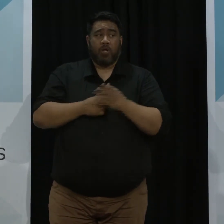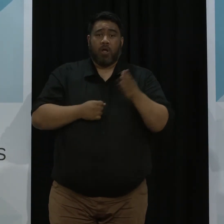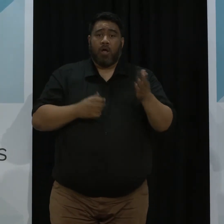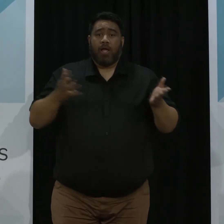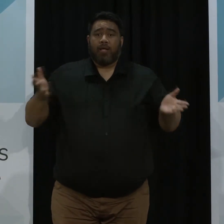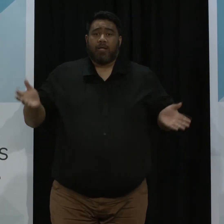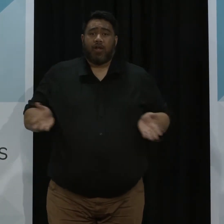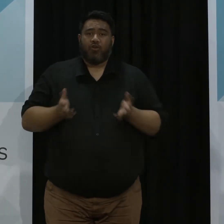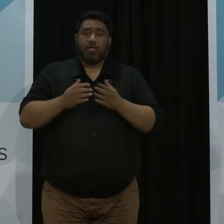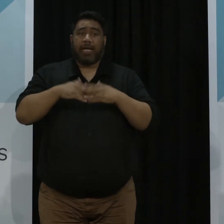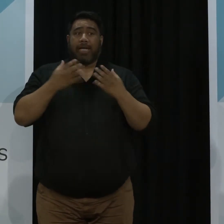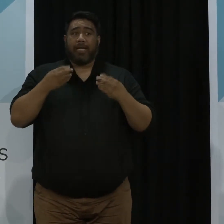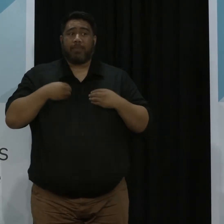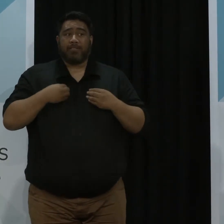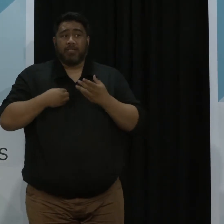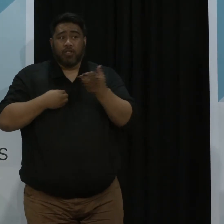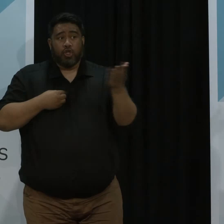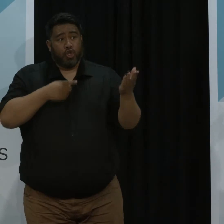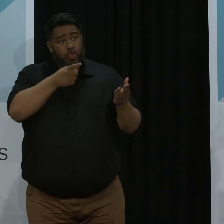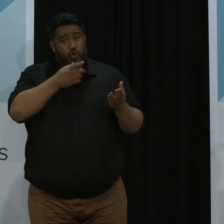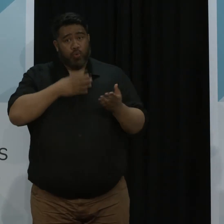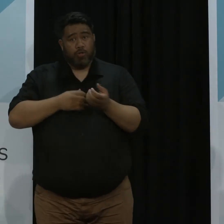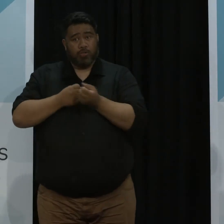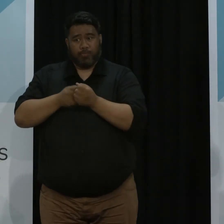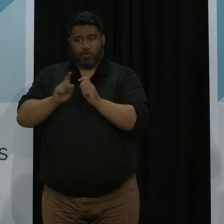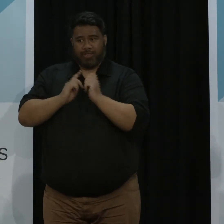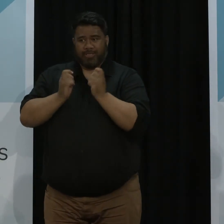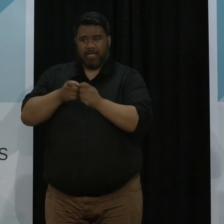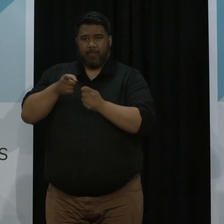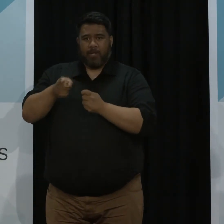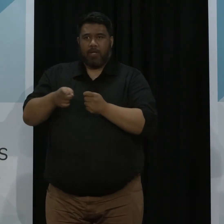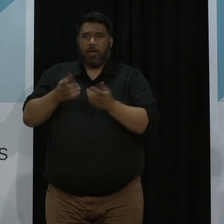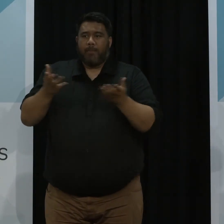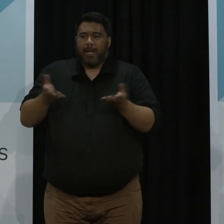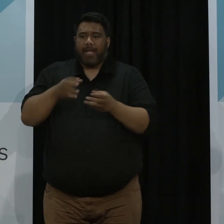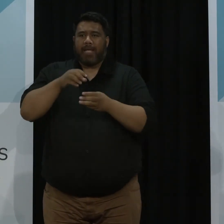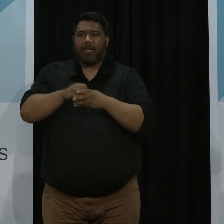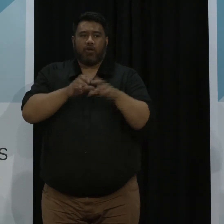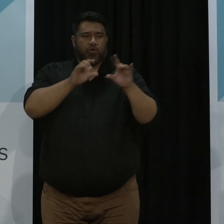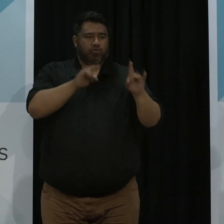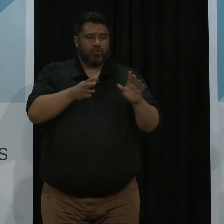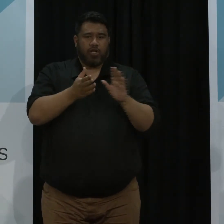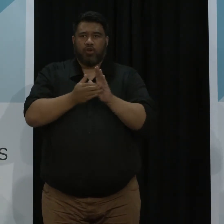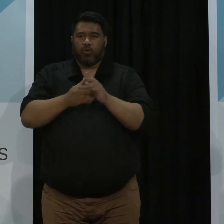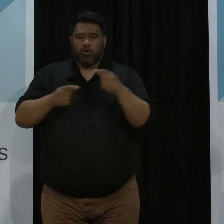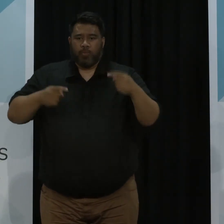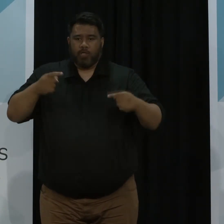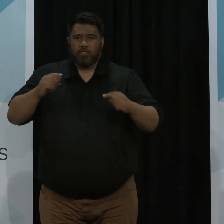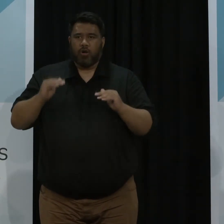Phoenix still don't have a sponsor. Look, I would encourage any corporate interested in